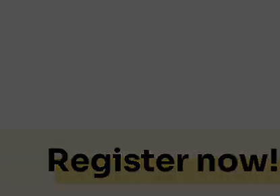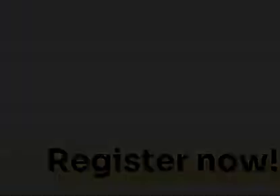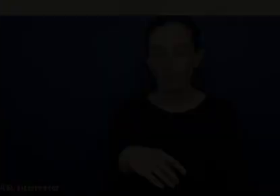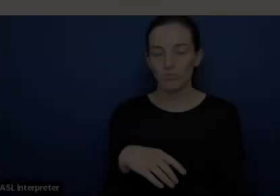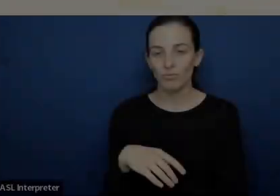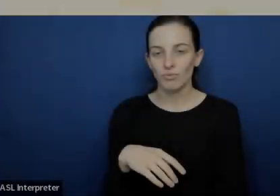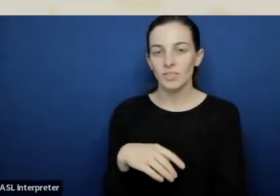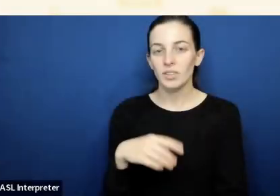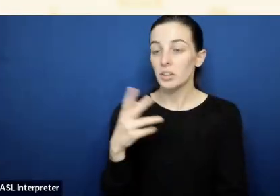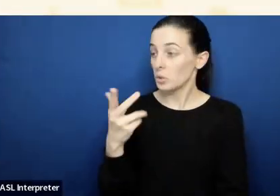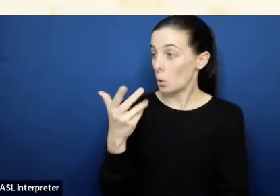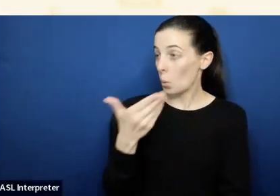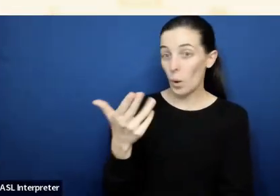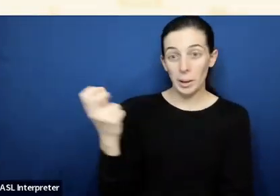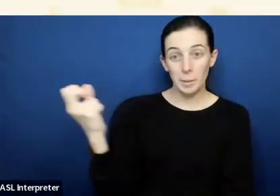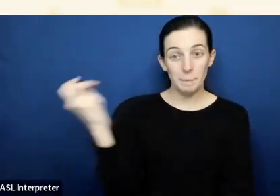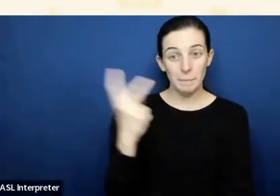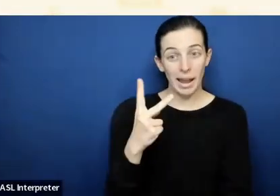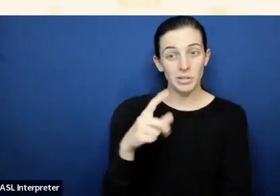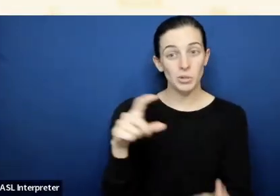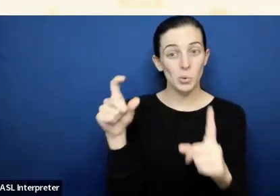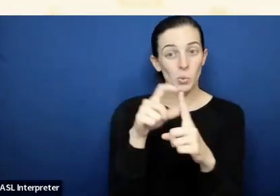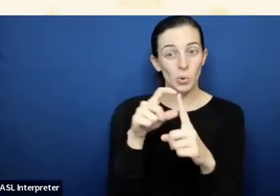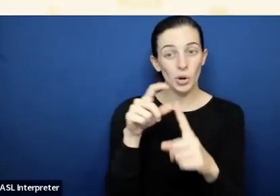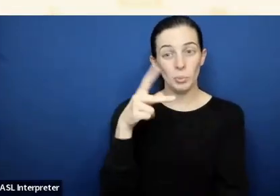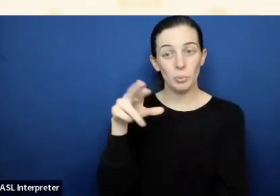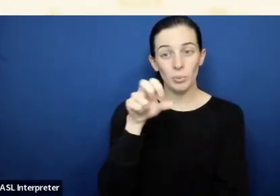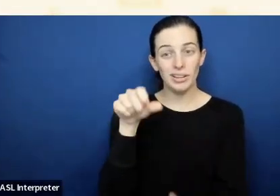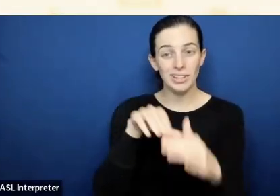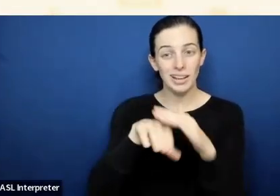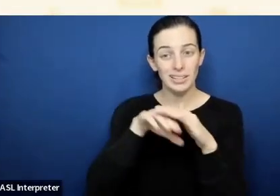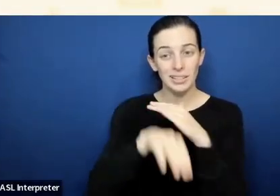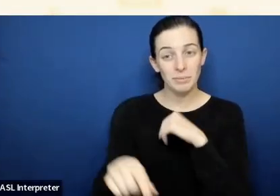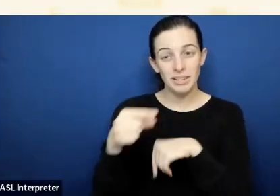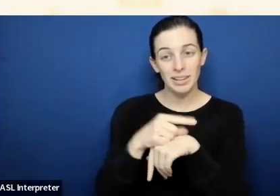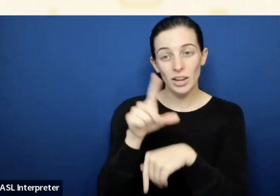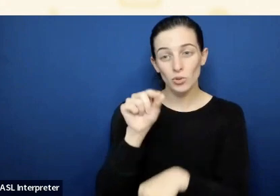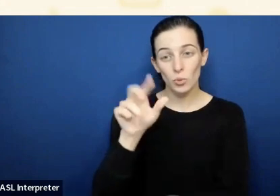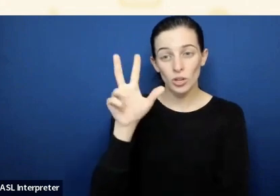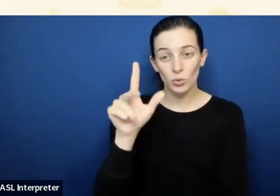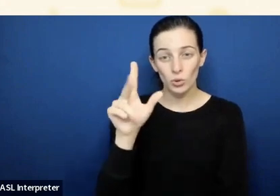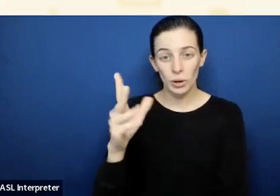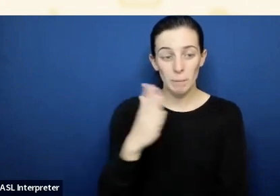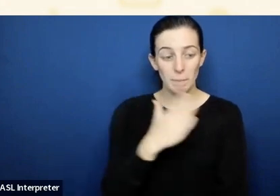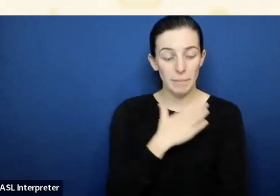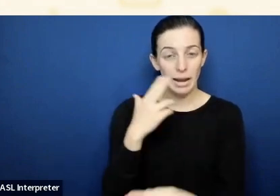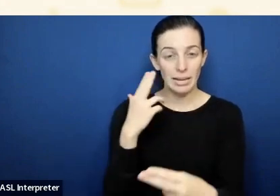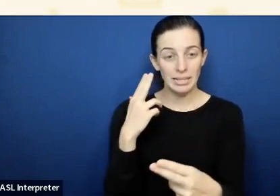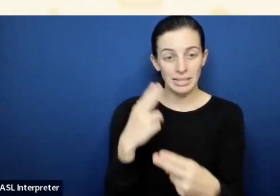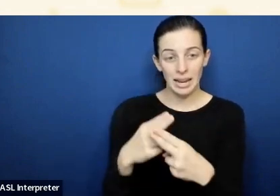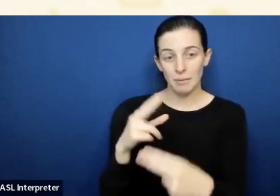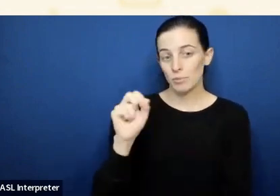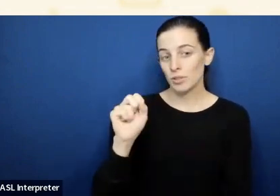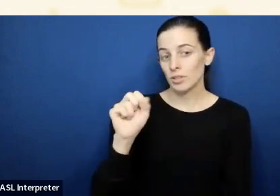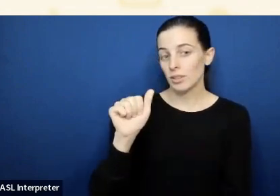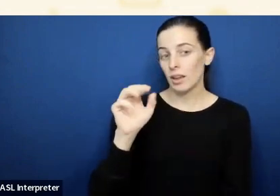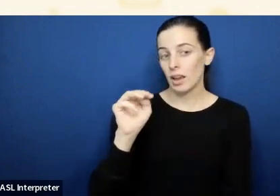Welcome back to WordPress Accessibility Day 2023. My name is Samyuktha Chadaram, and I am the Accessibility Consultant from India.